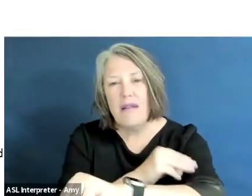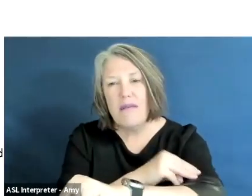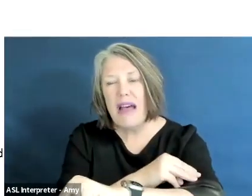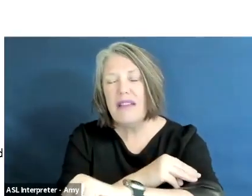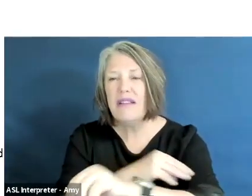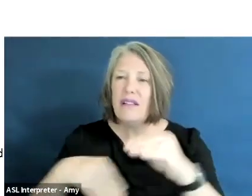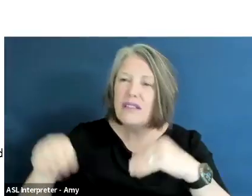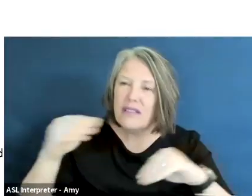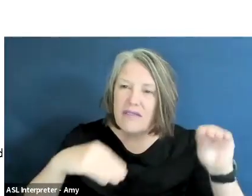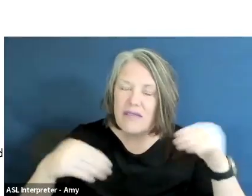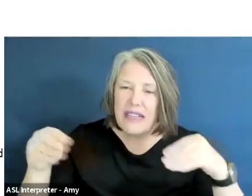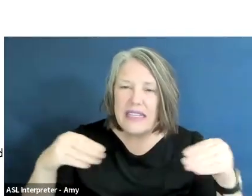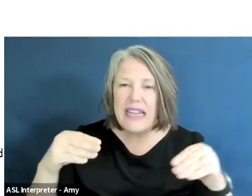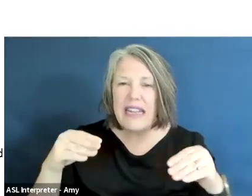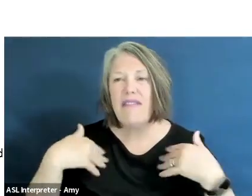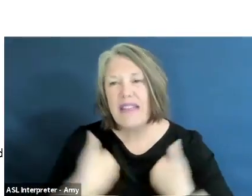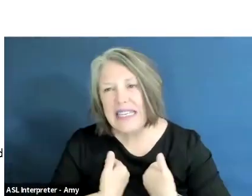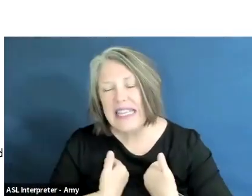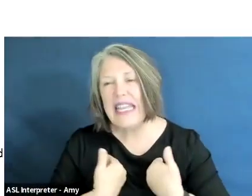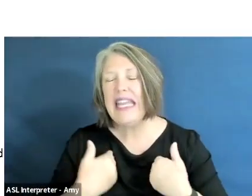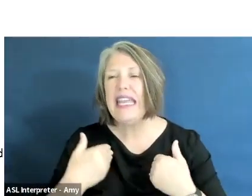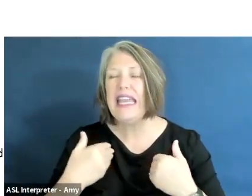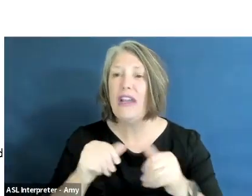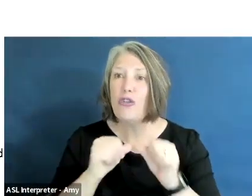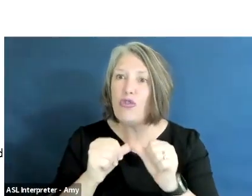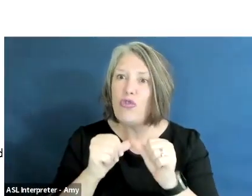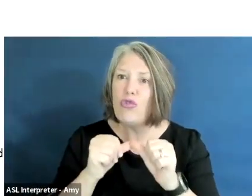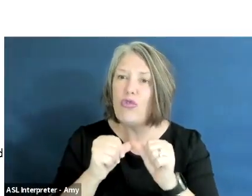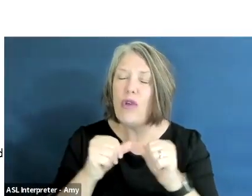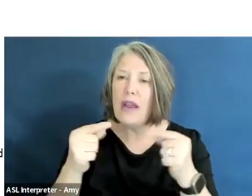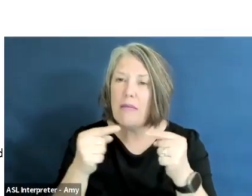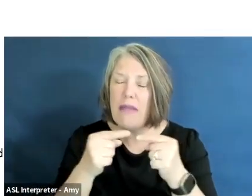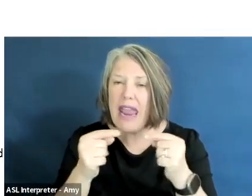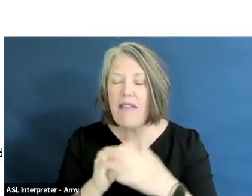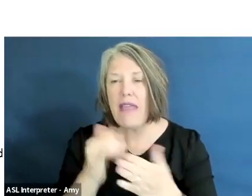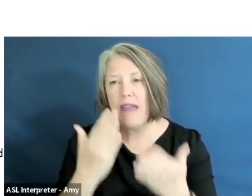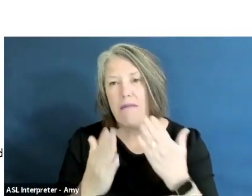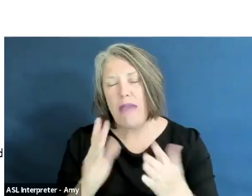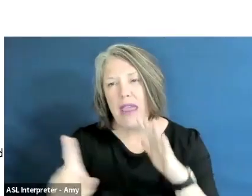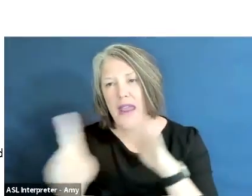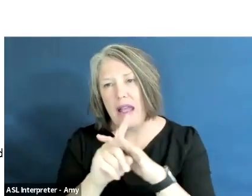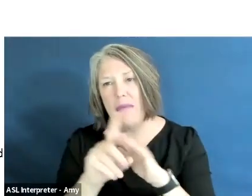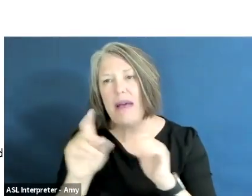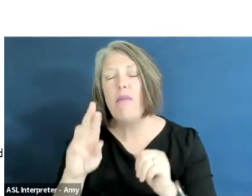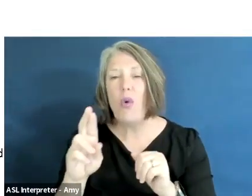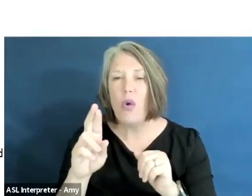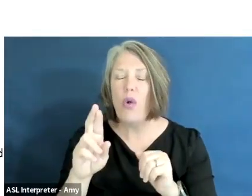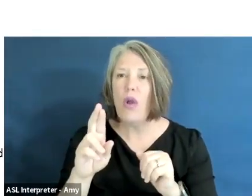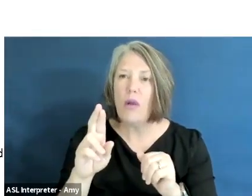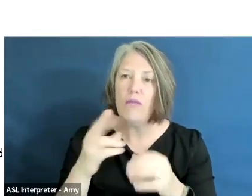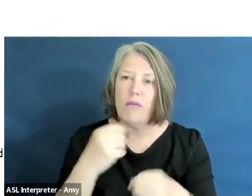around fatigue, and chronic pain that may come up or be exacerbated or may be more